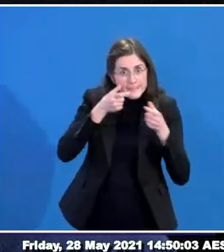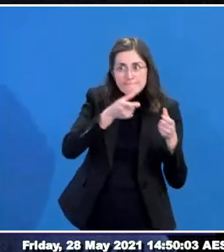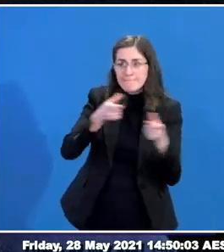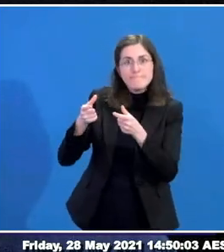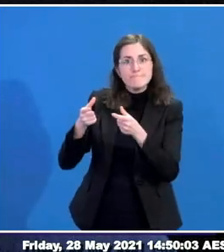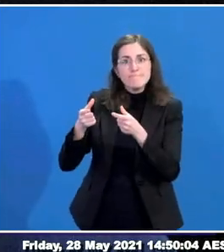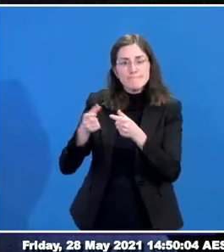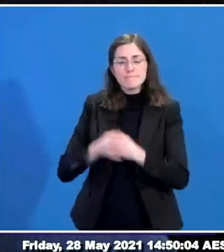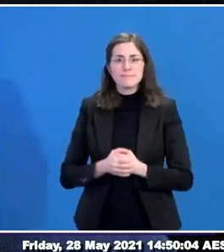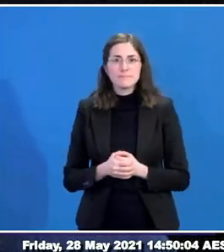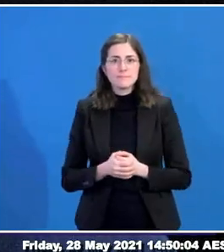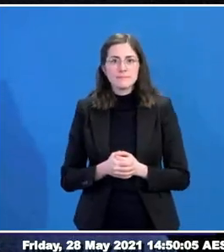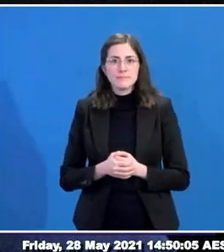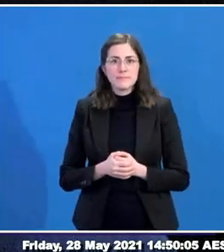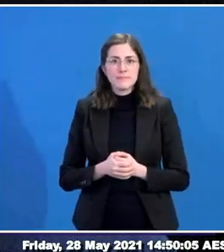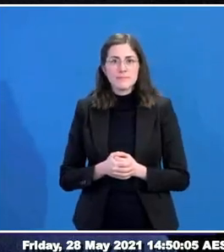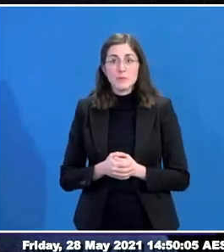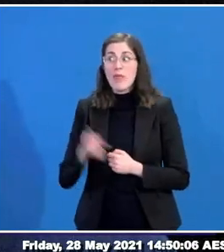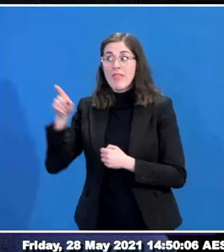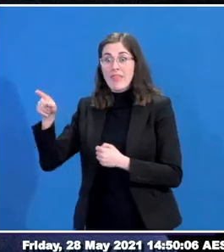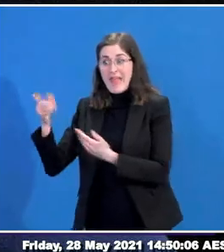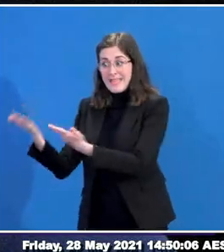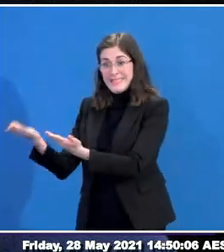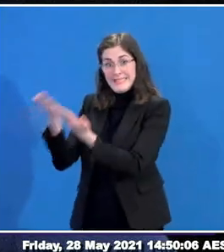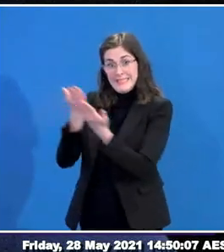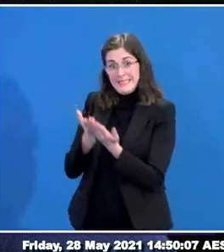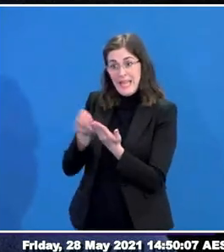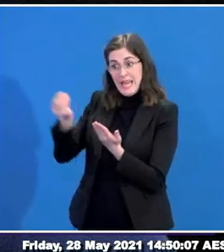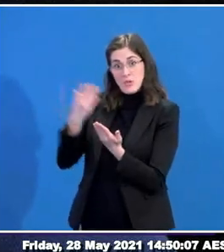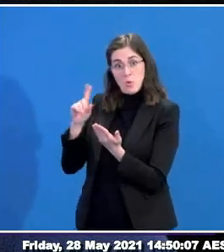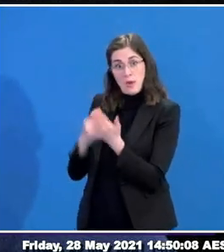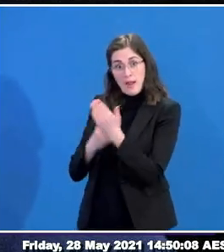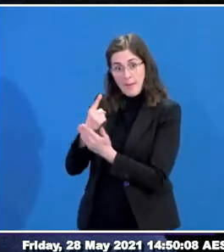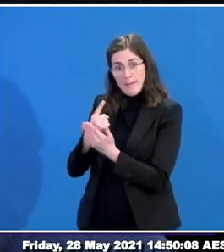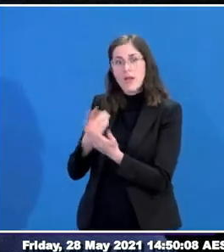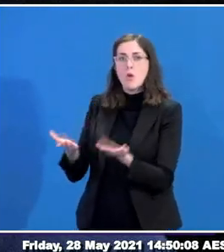And our involvement in the process is to oversee the way they manage that